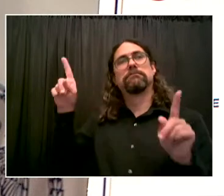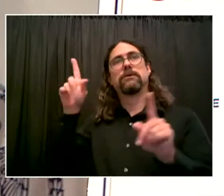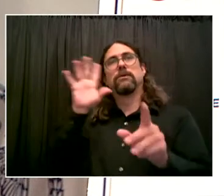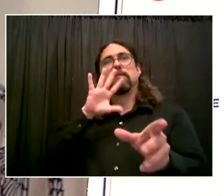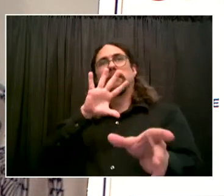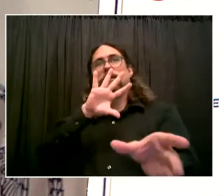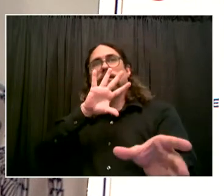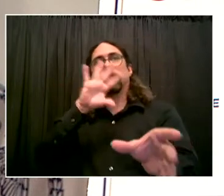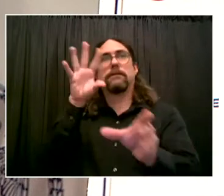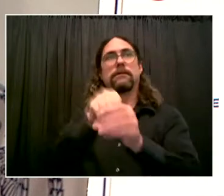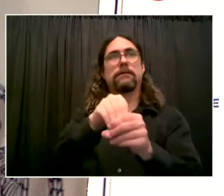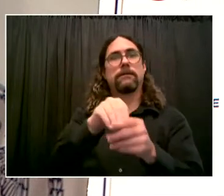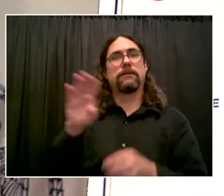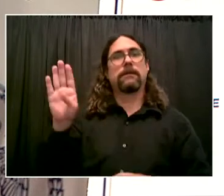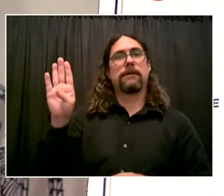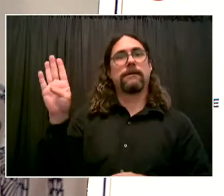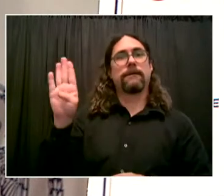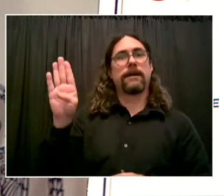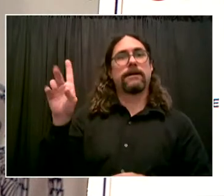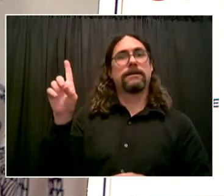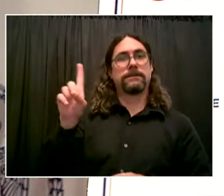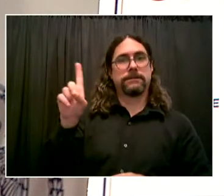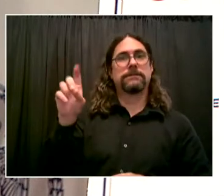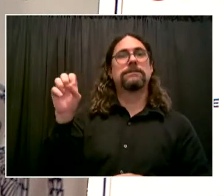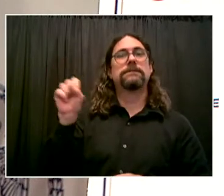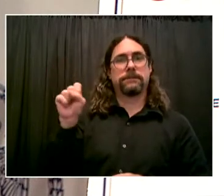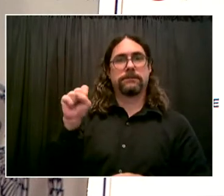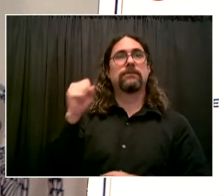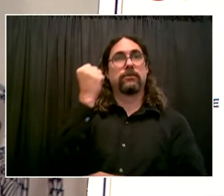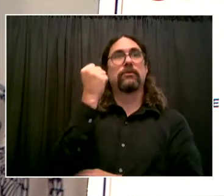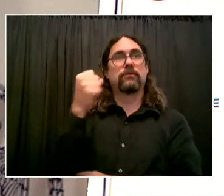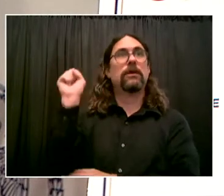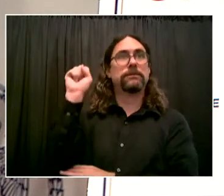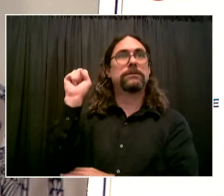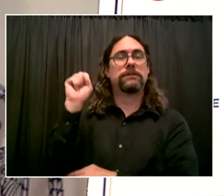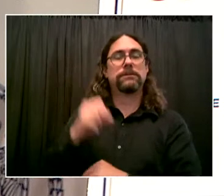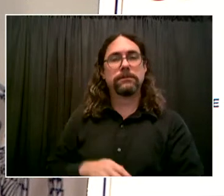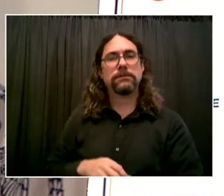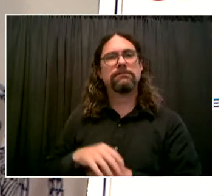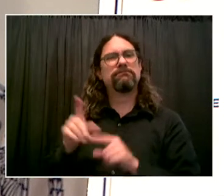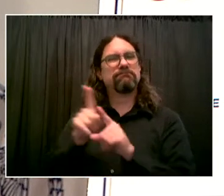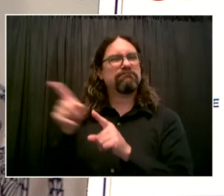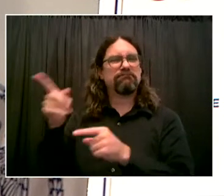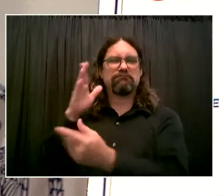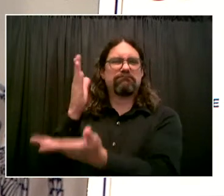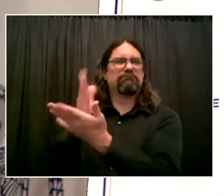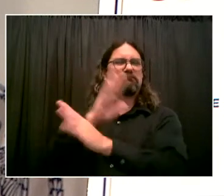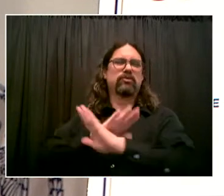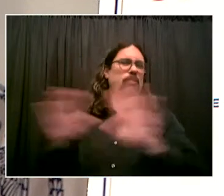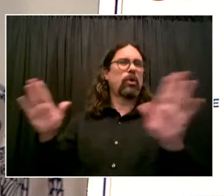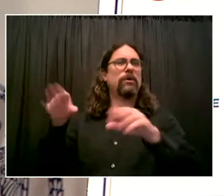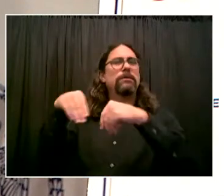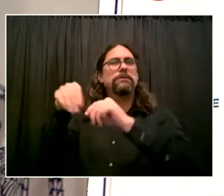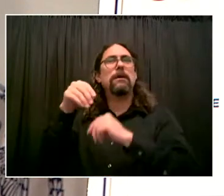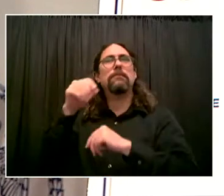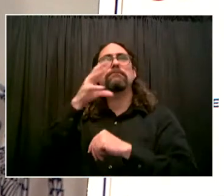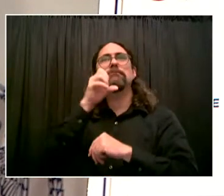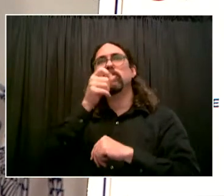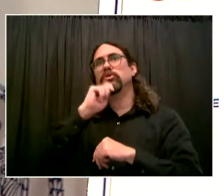TO COMMENT ON THIS AND WHETHER OR NOT YOU'LL BE STICKING TO